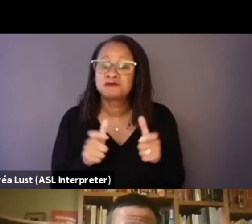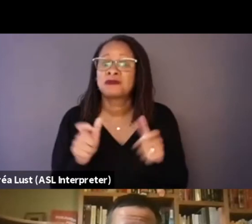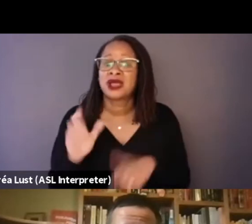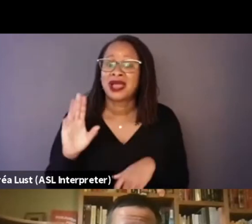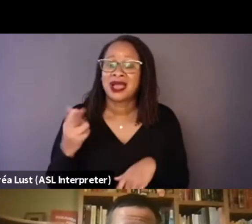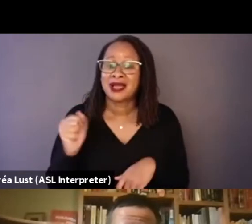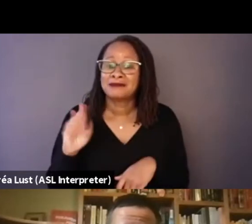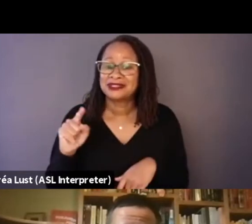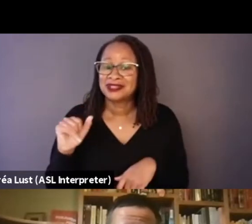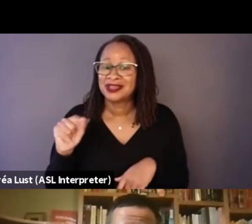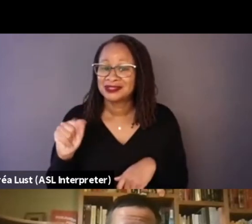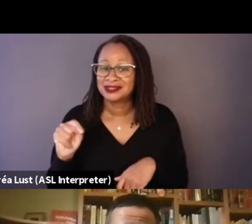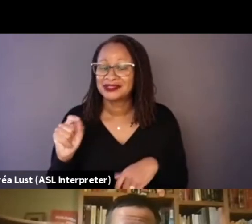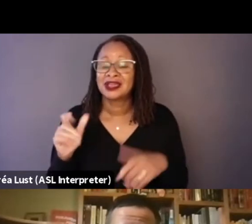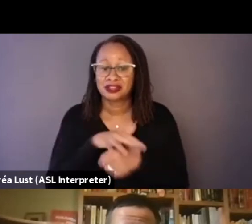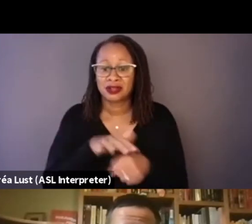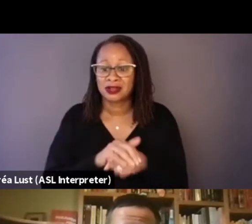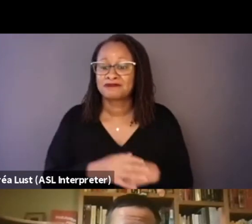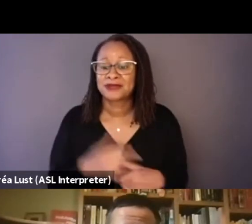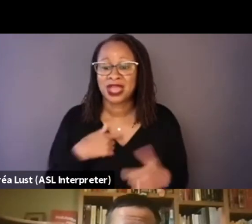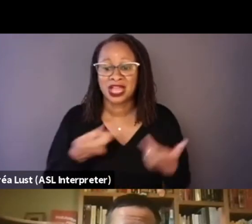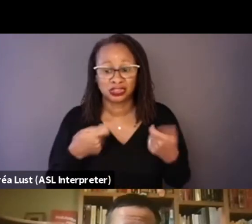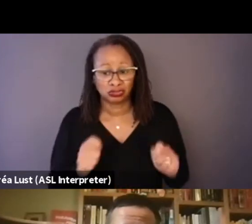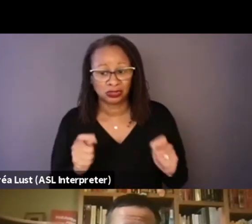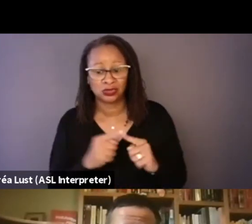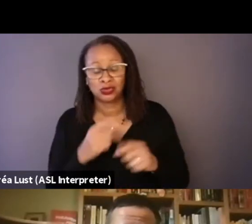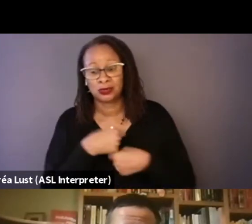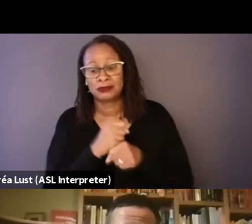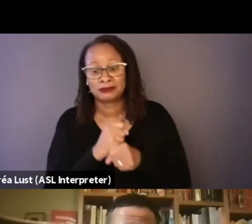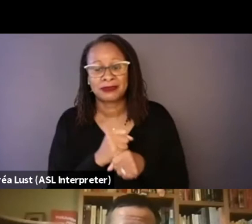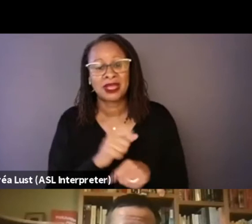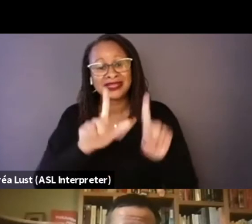And I try to make a test,